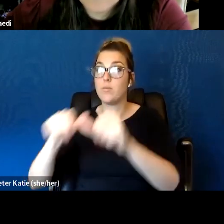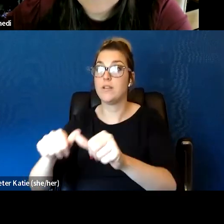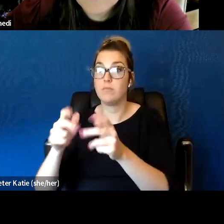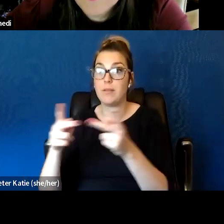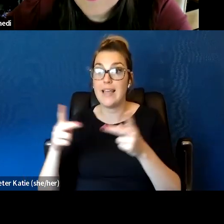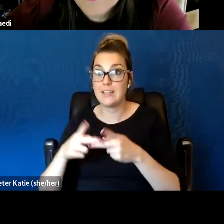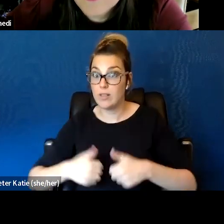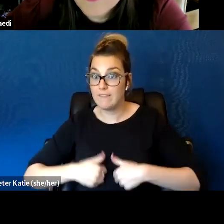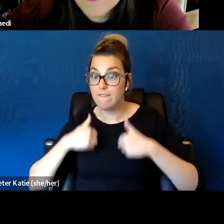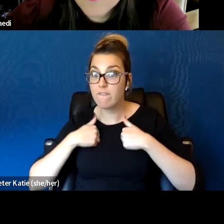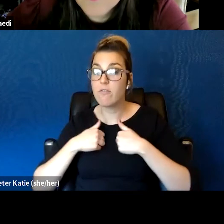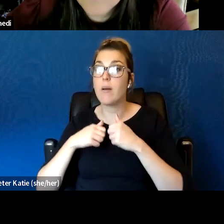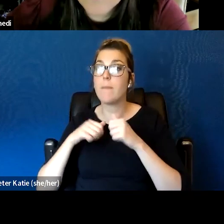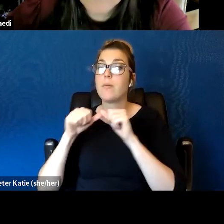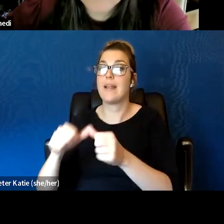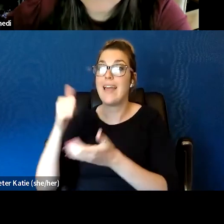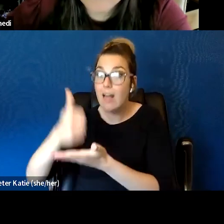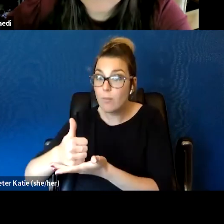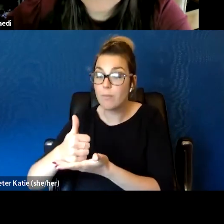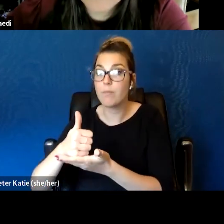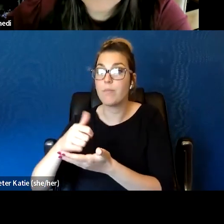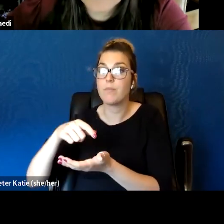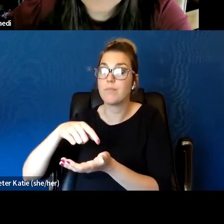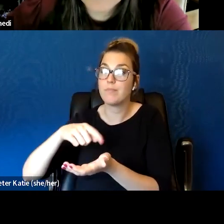But the reality is we don't necessarily